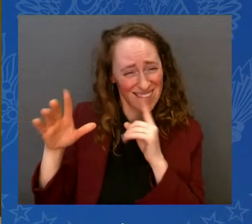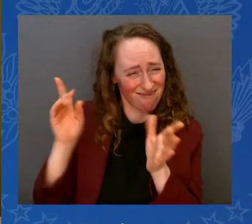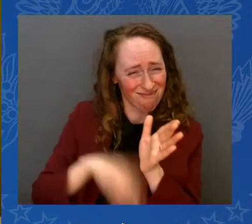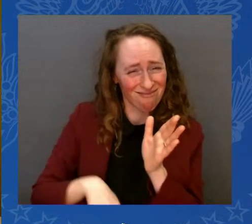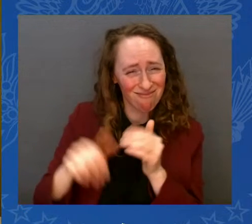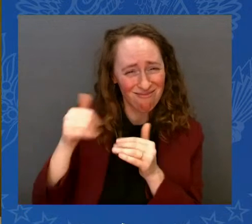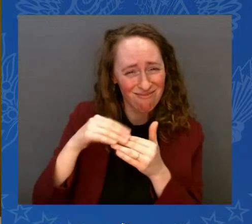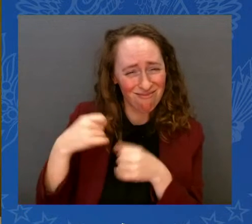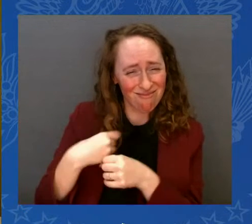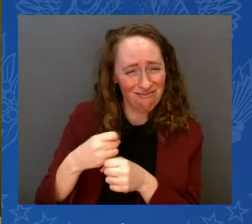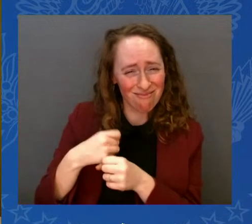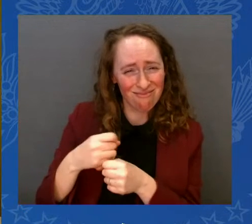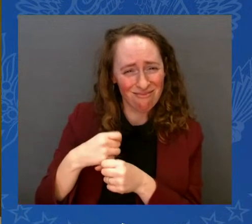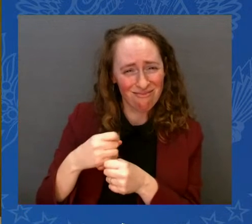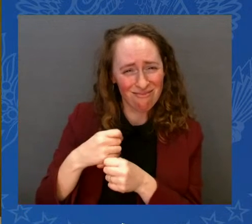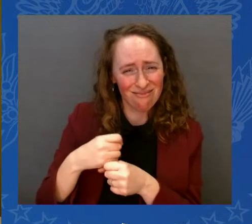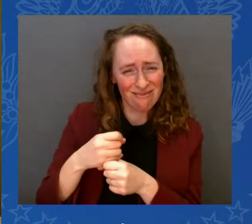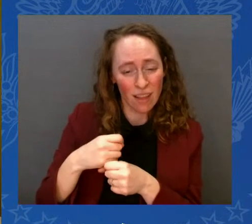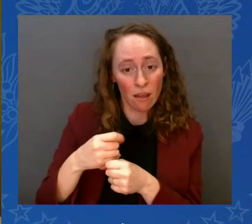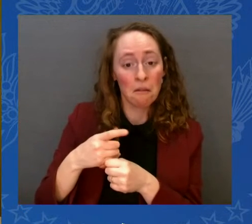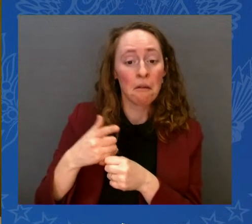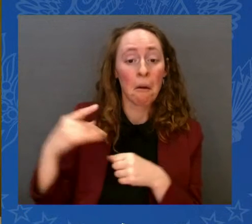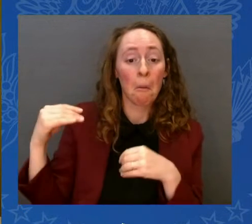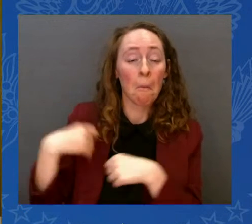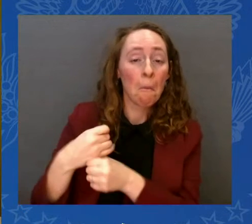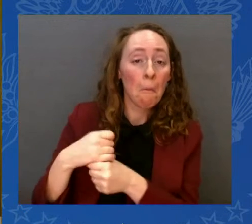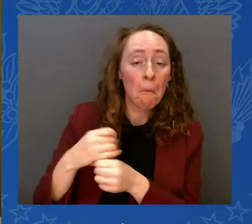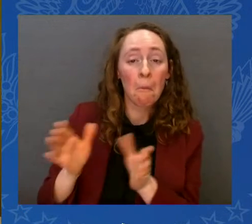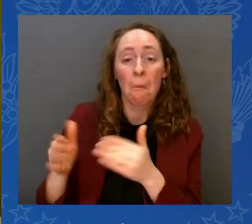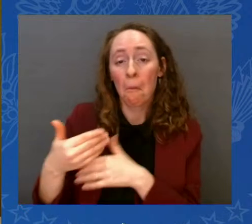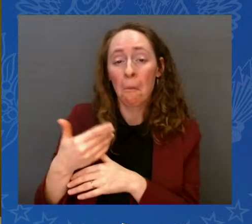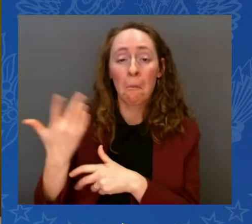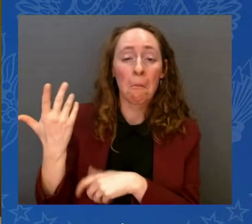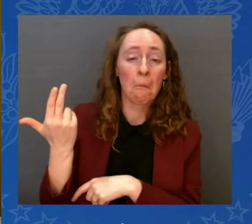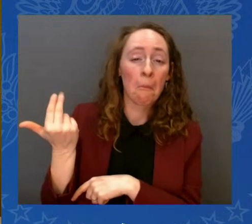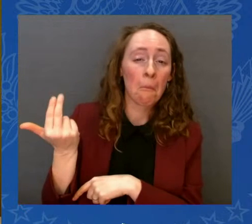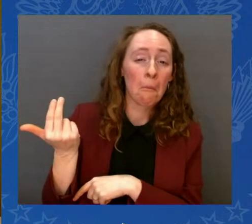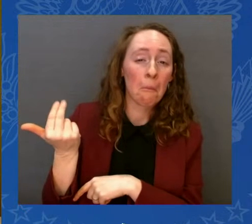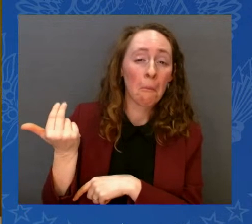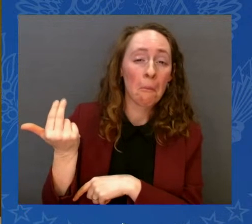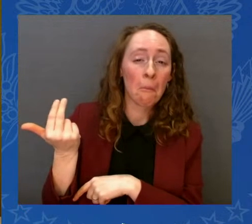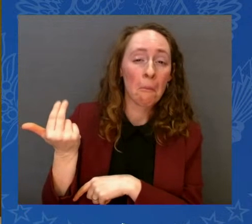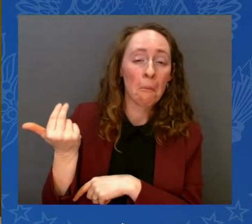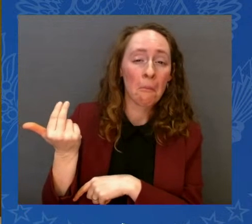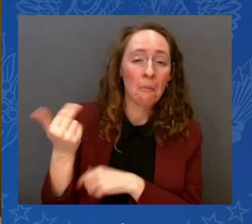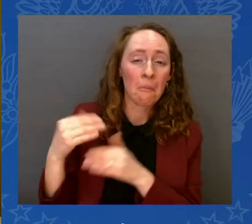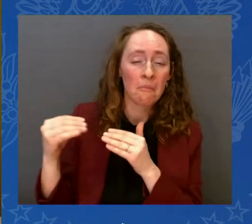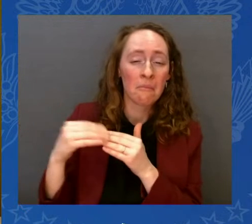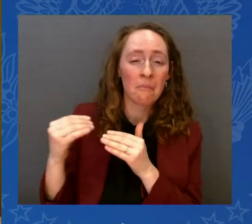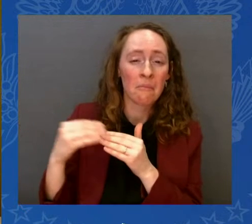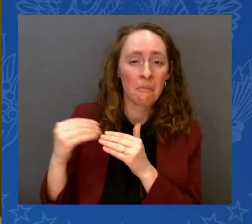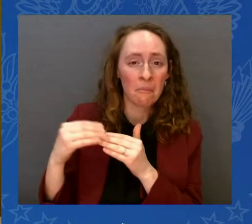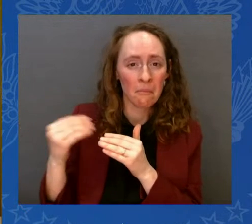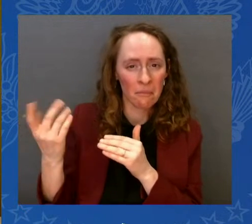And so, look, there's a lot we can do. I hope we can get together to finish the job on some of the things we have to do.